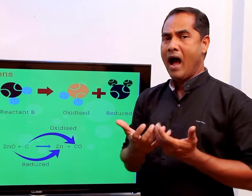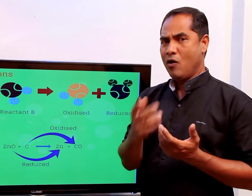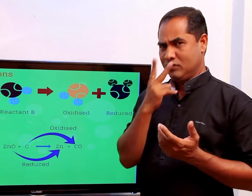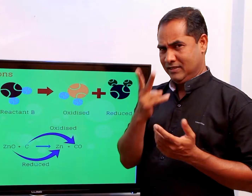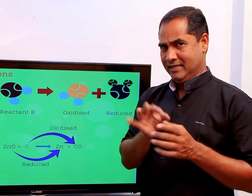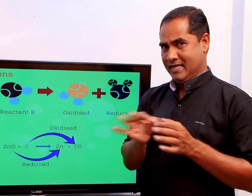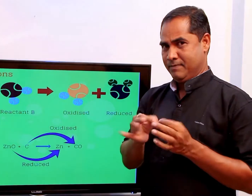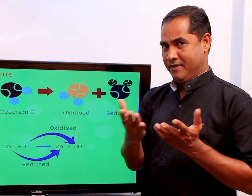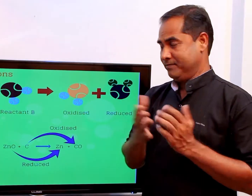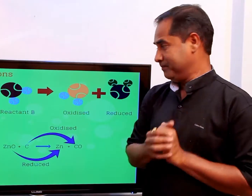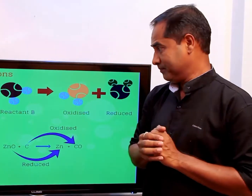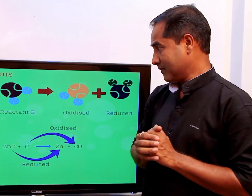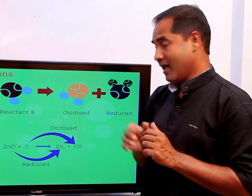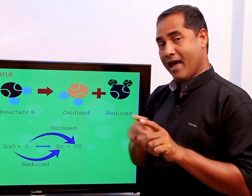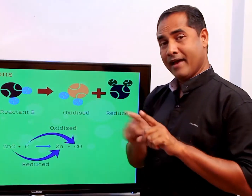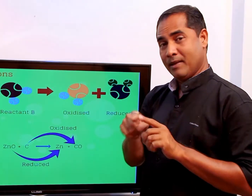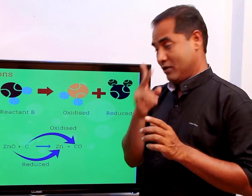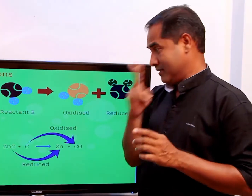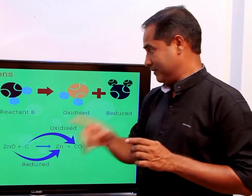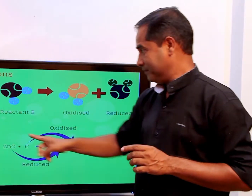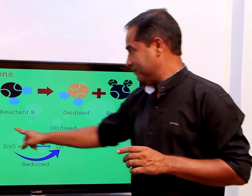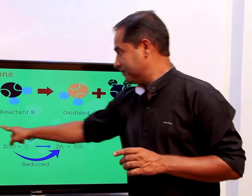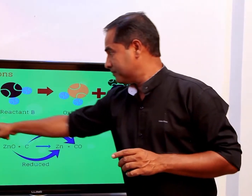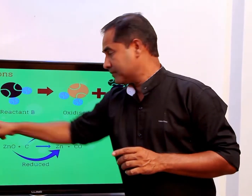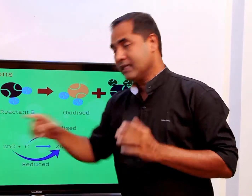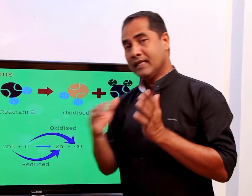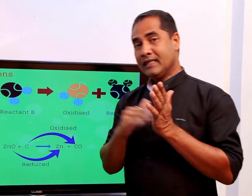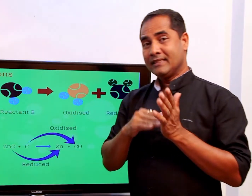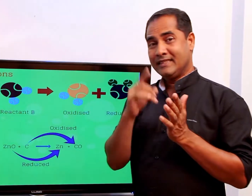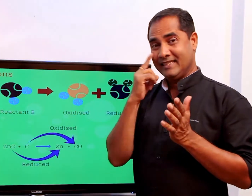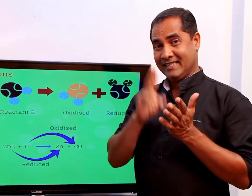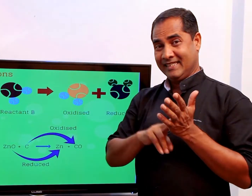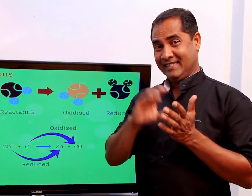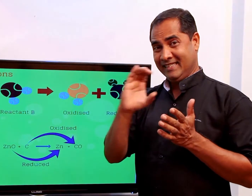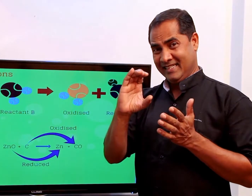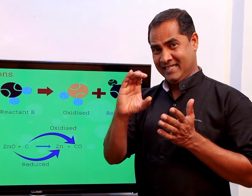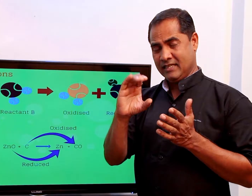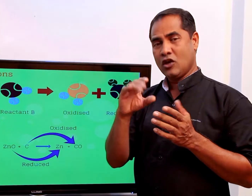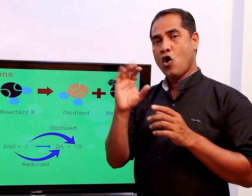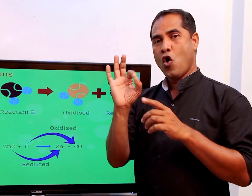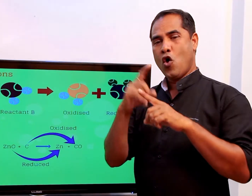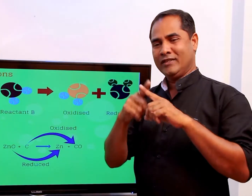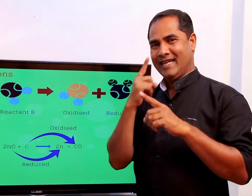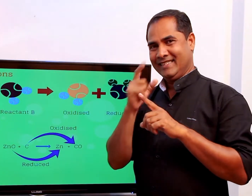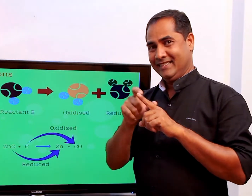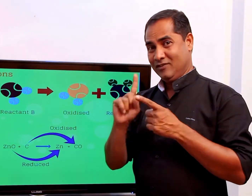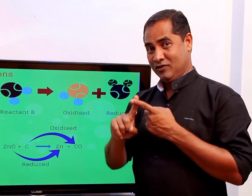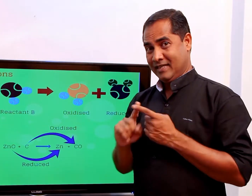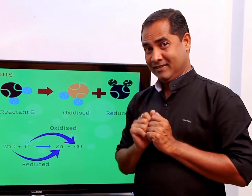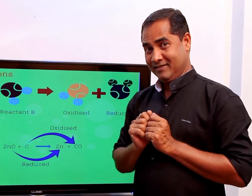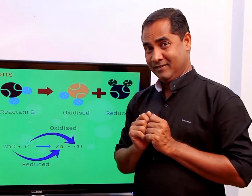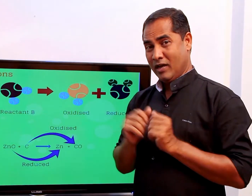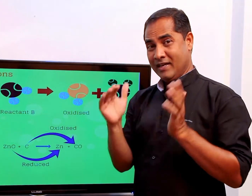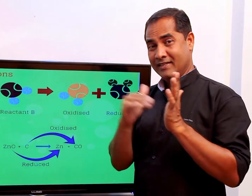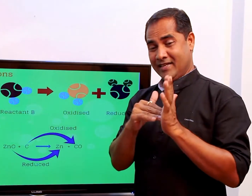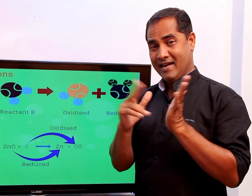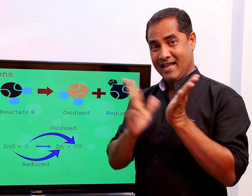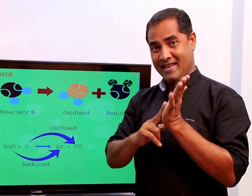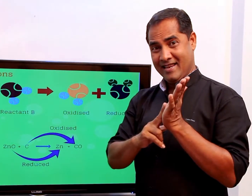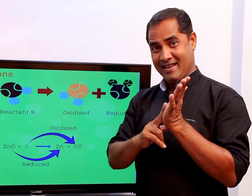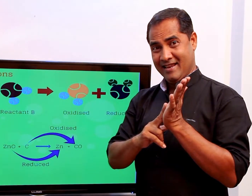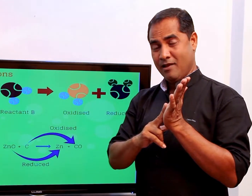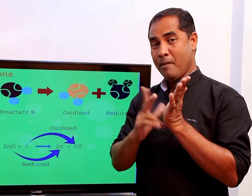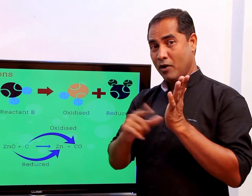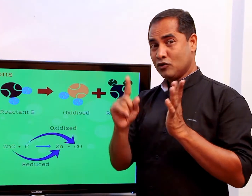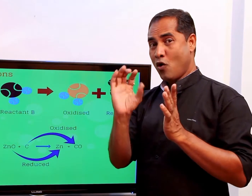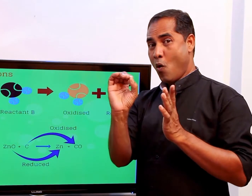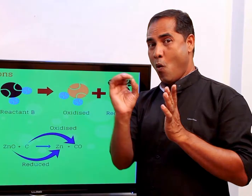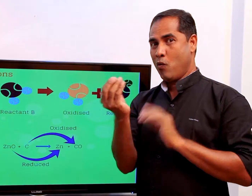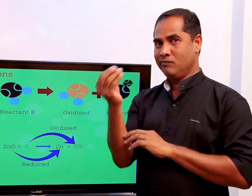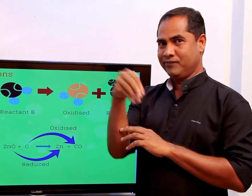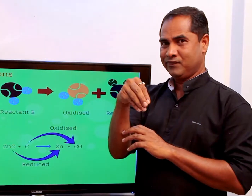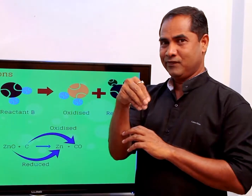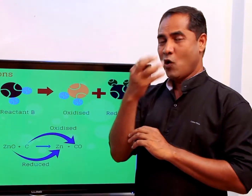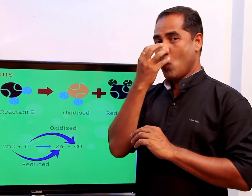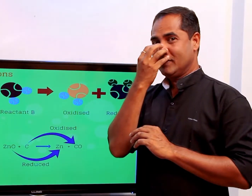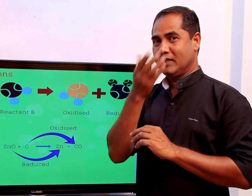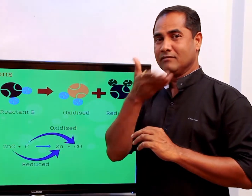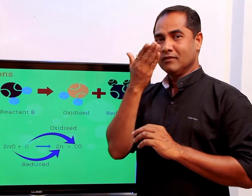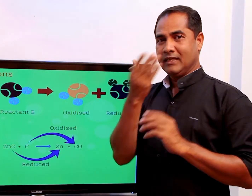time we call it a Redox reaction for an example look at zinc oxide so